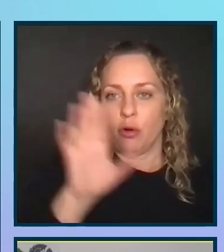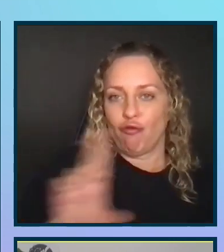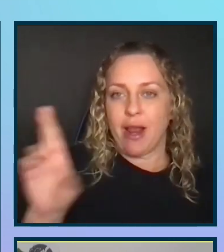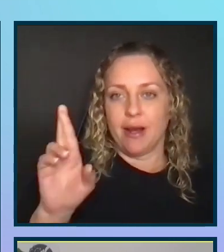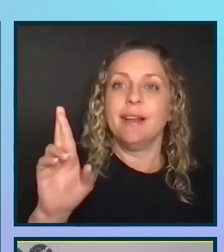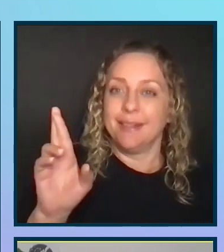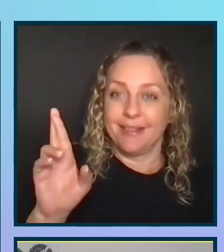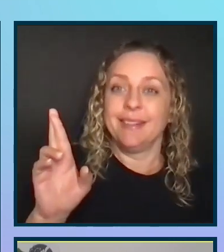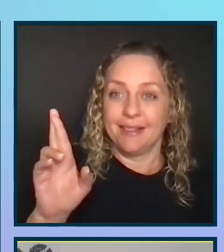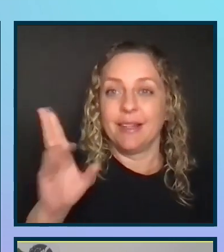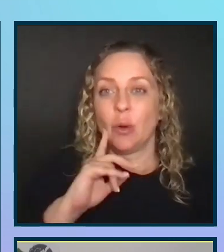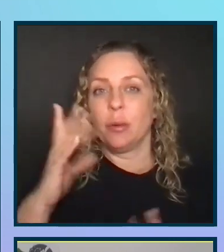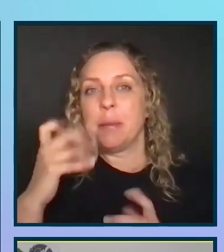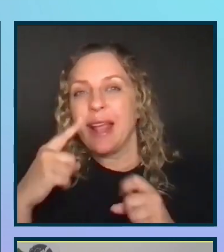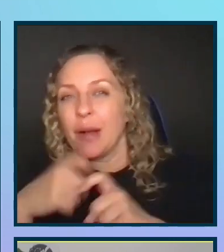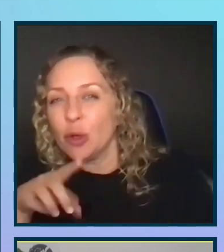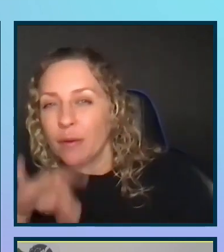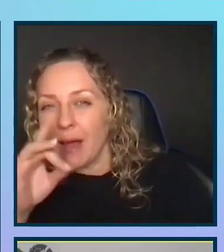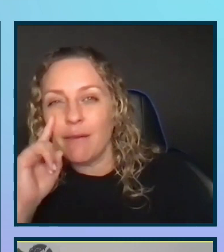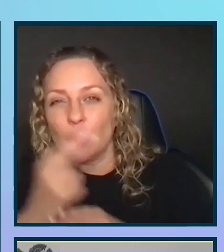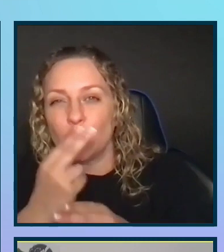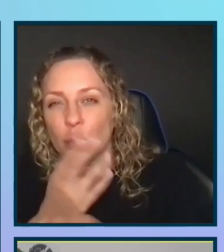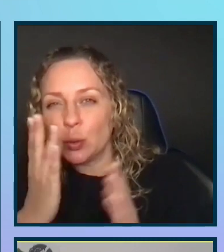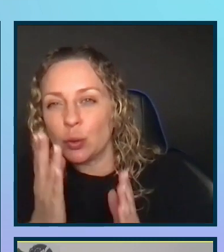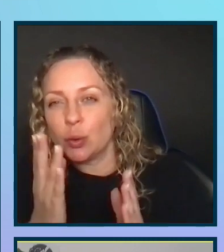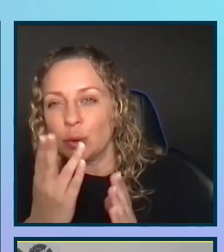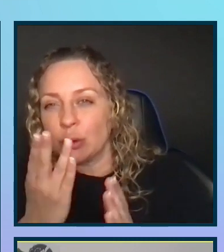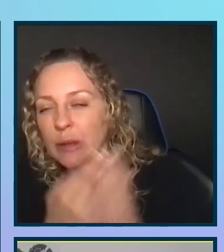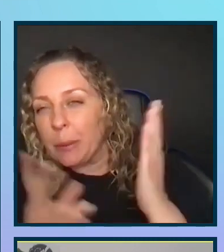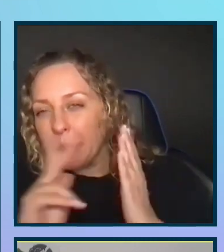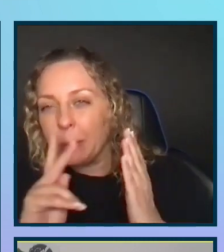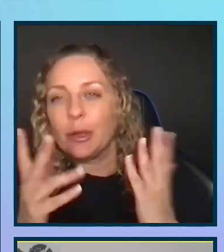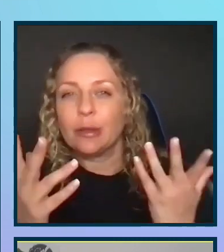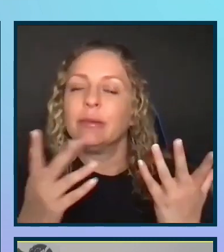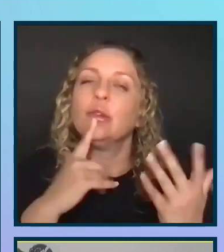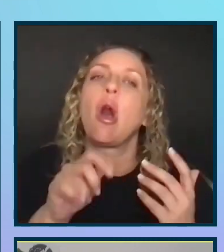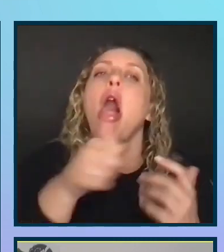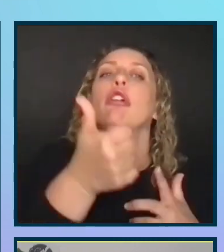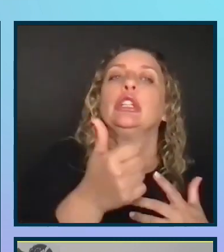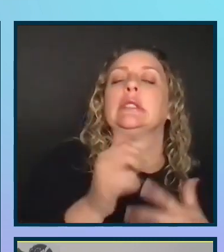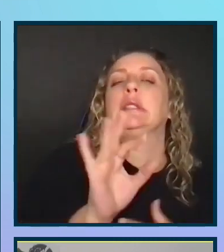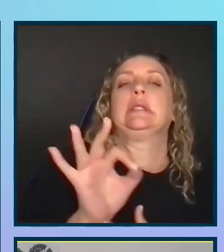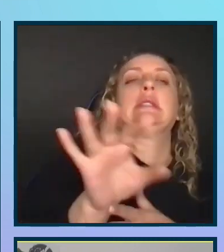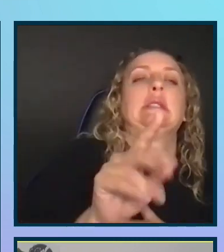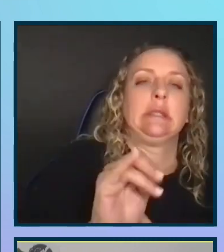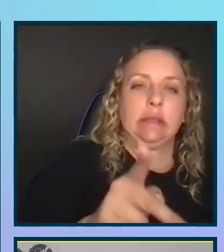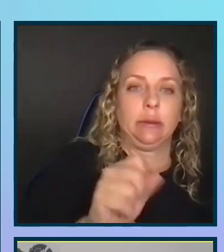It might be complicated to find four users, so you might want to have some alternatives. So if I were to document something like this,